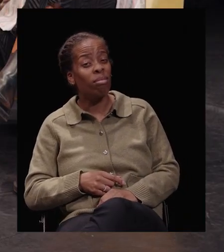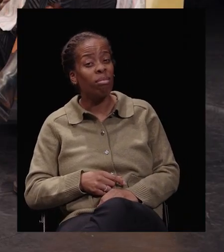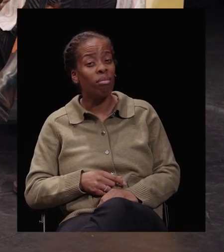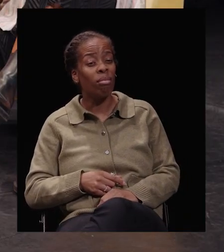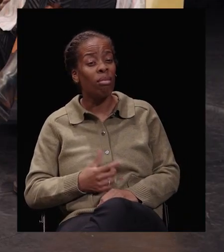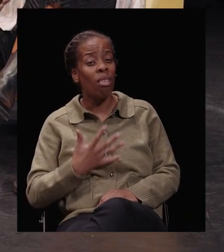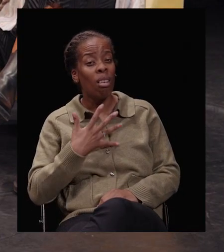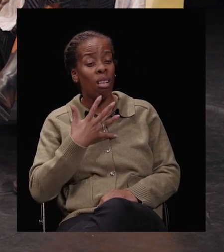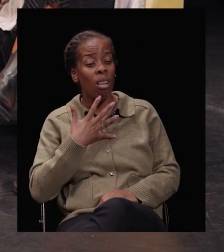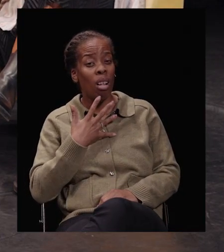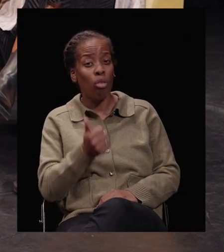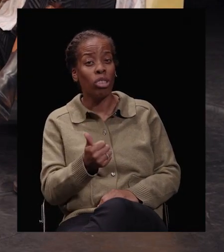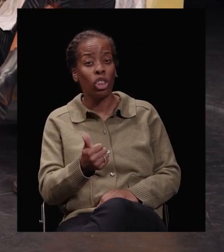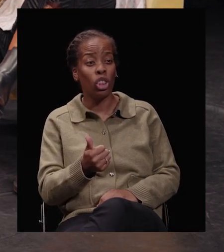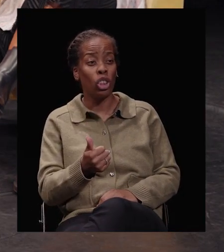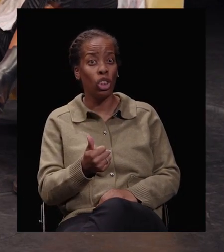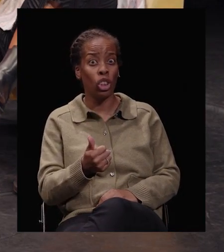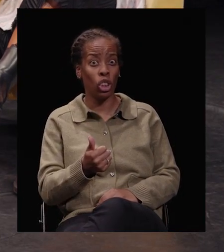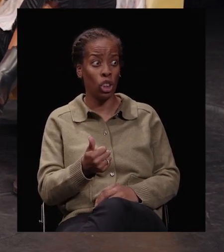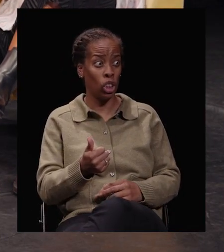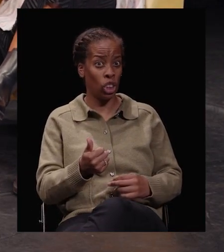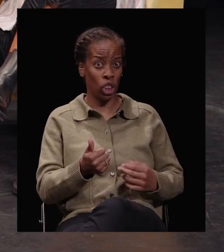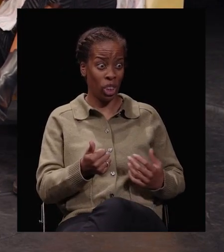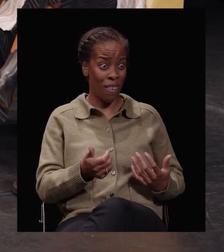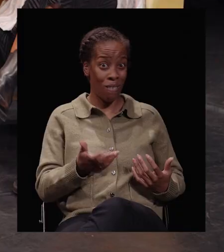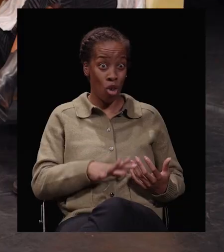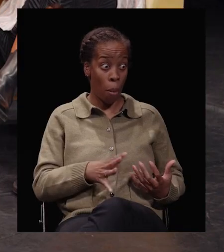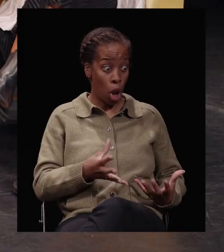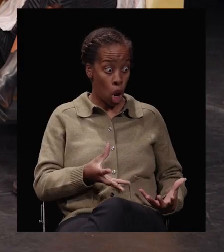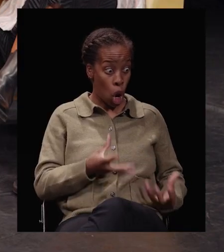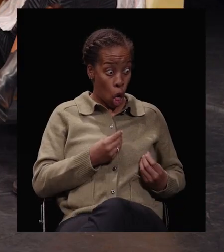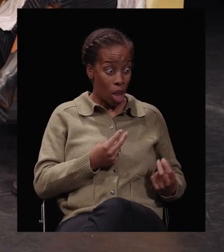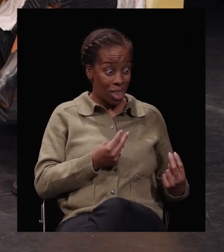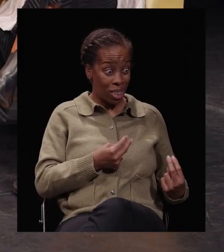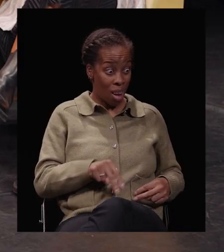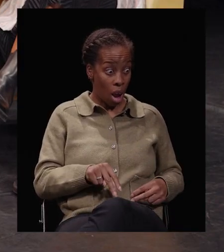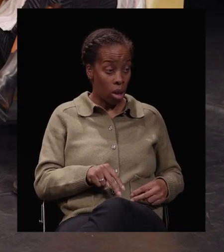that is inherent in training the body to have courage, 'cause that's what dancers do all the time.